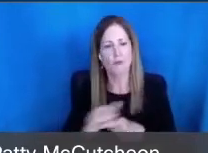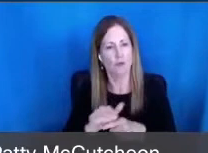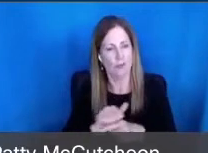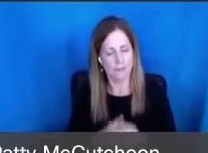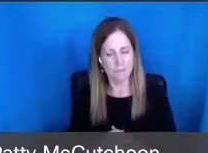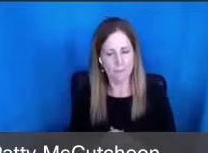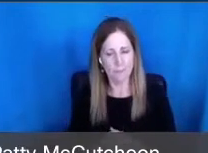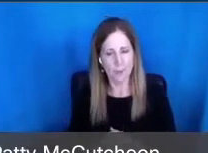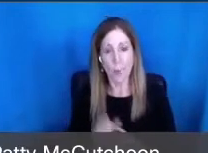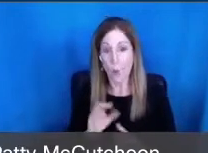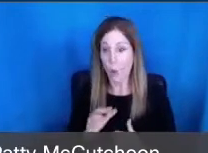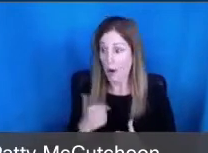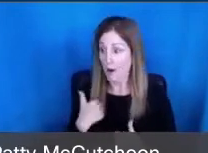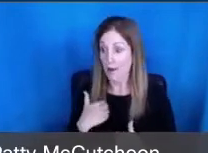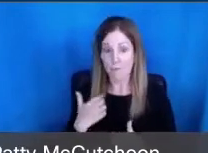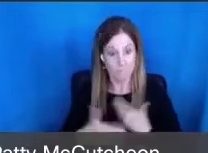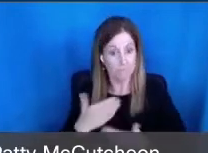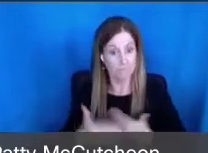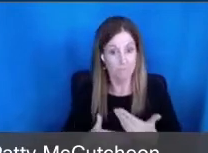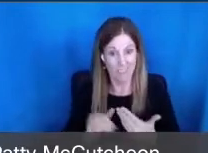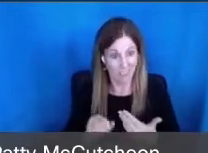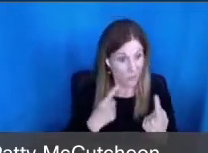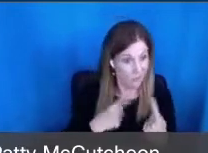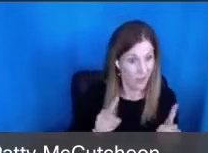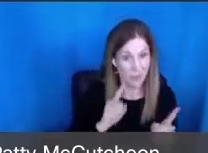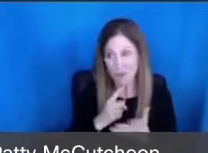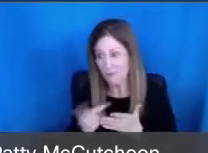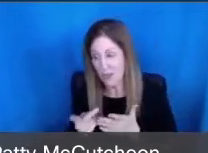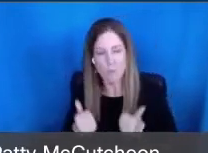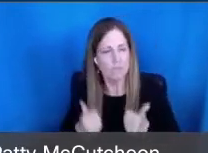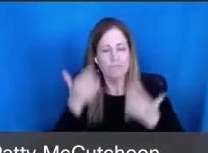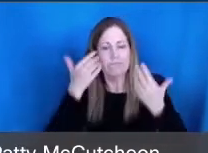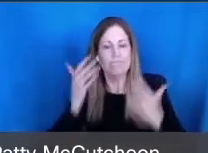that were being taken were effective. However, once we finally started down